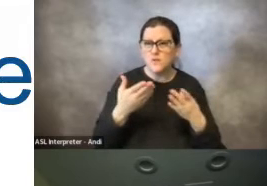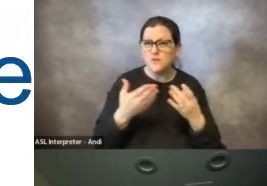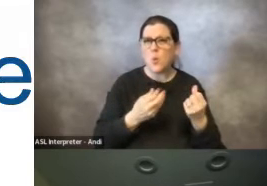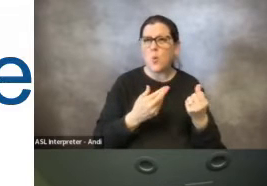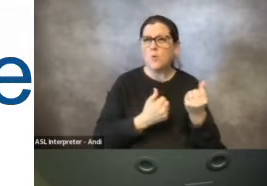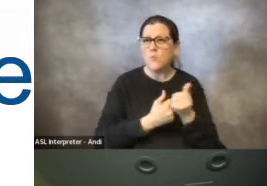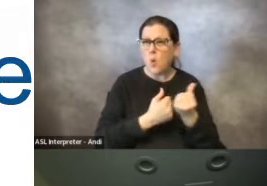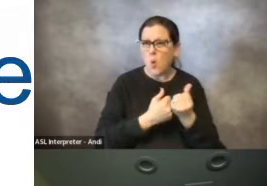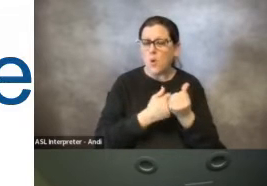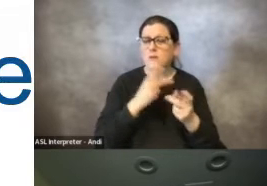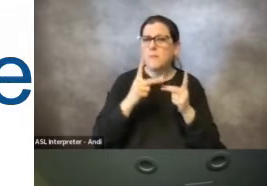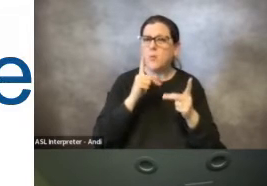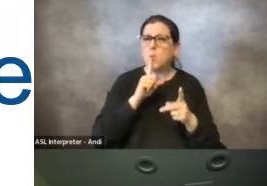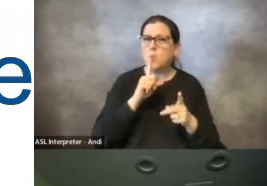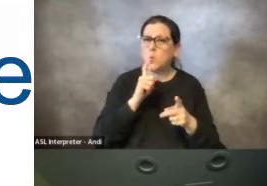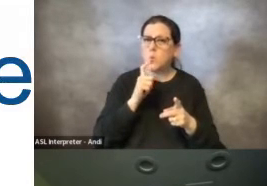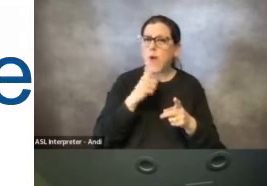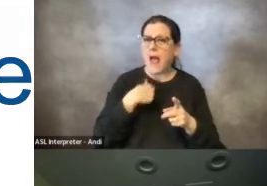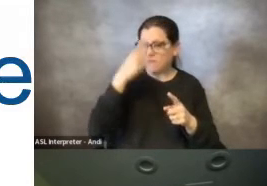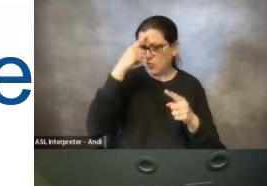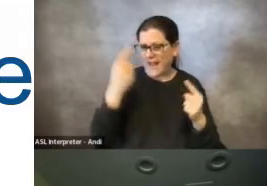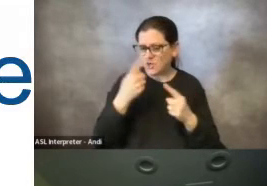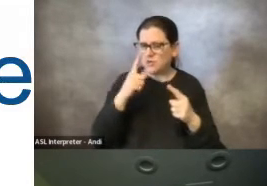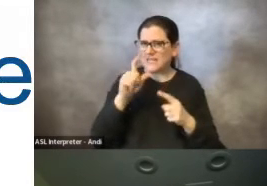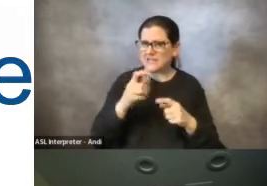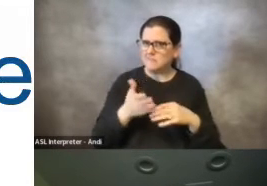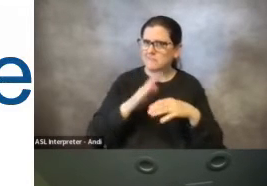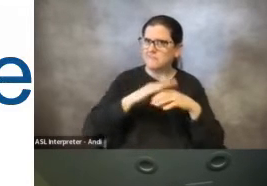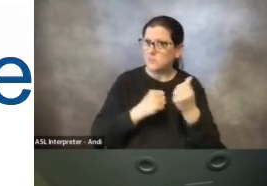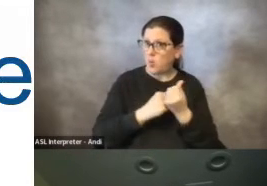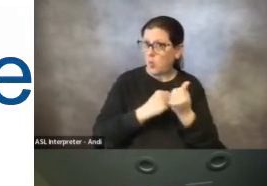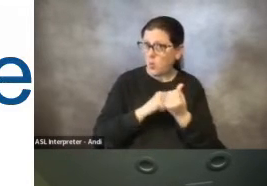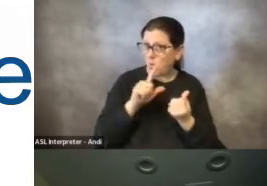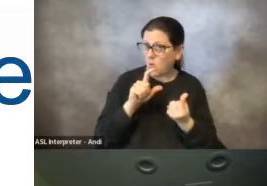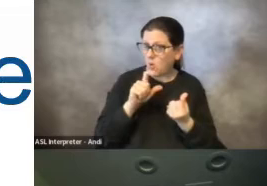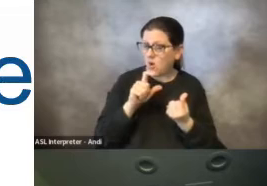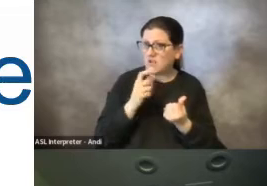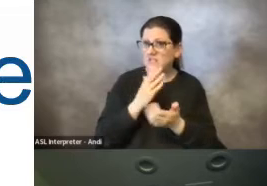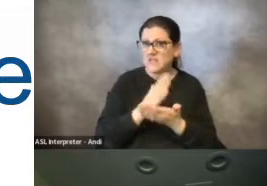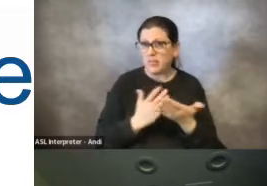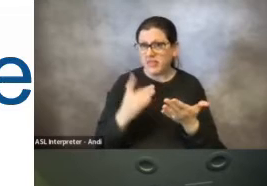are aging with brain injury need to have? Are there things that come to mind that you think need